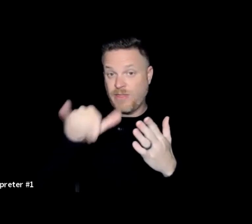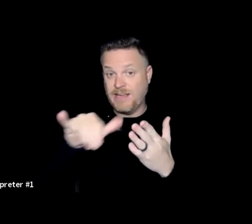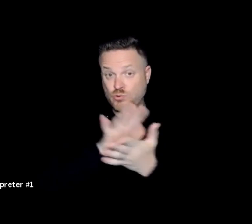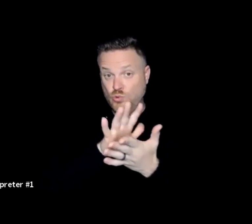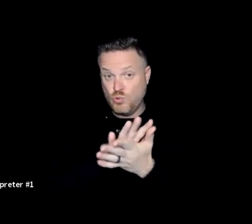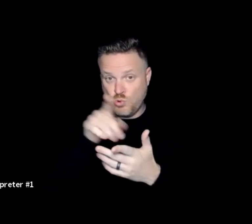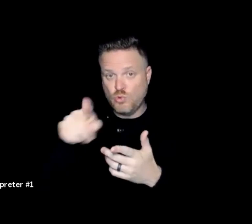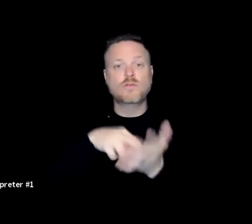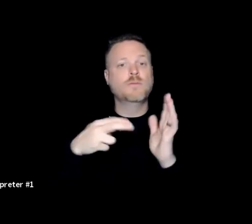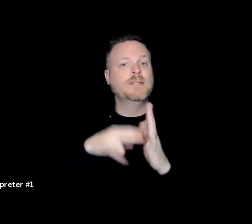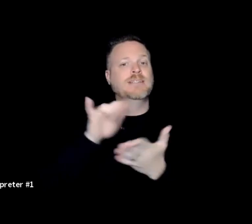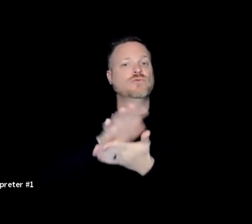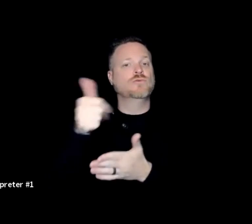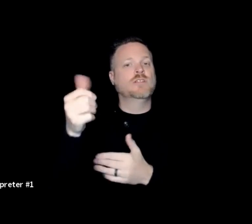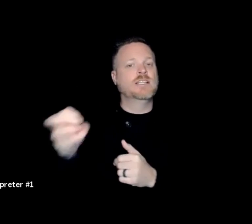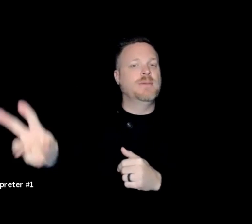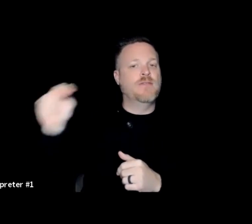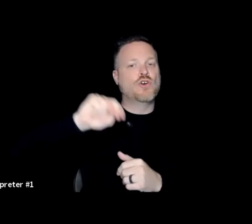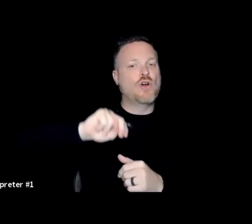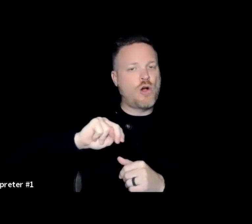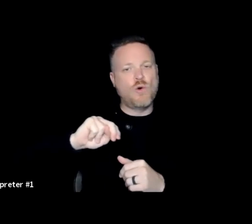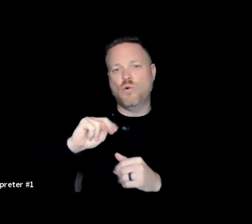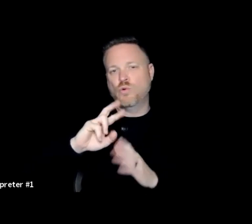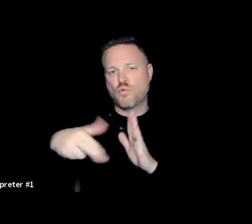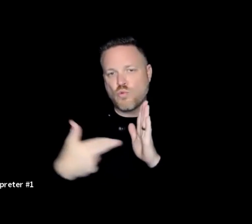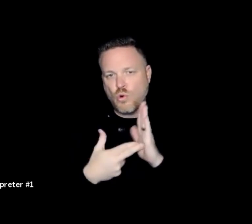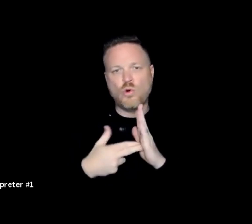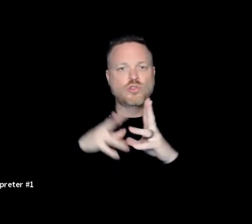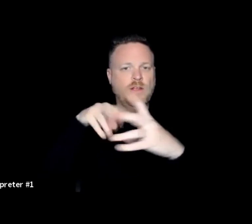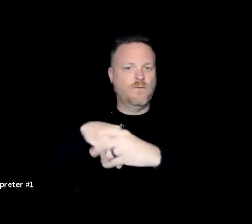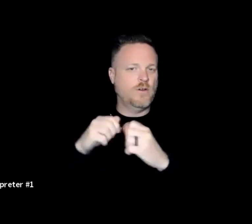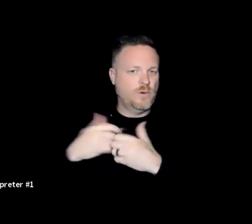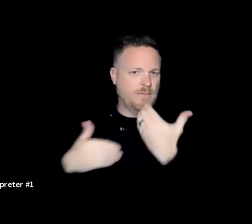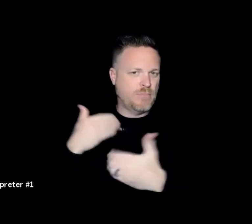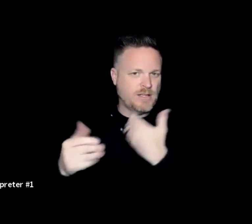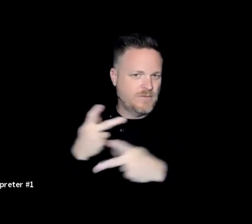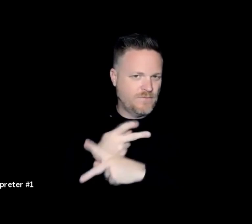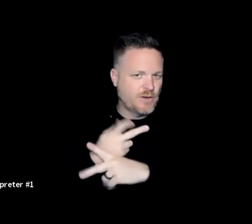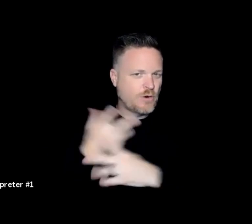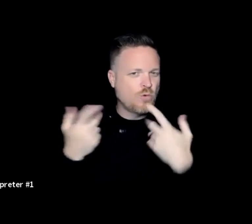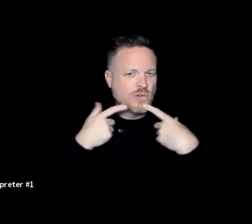to be part of their own process of figuring out what's going to work for them in their own school